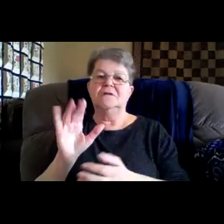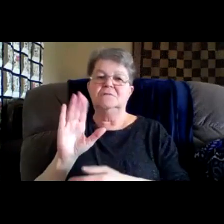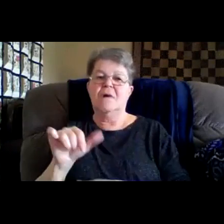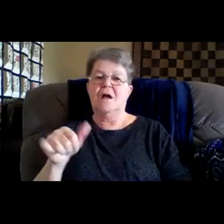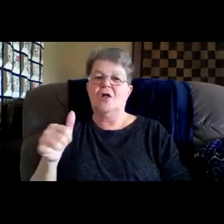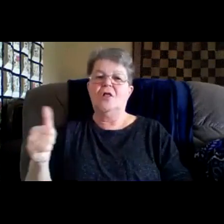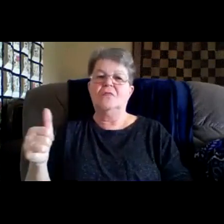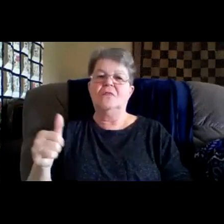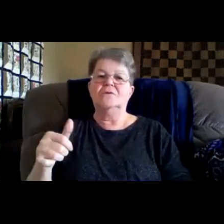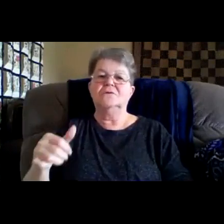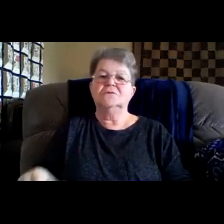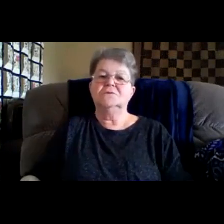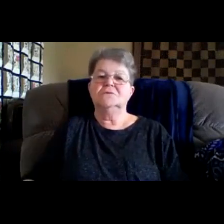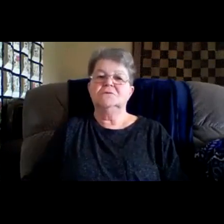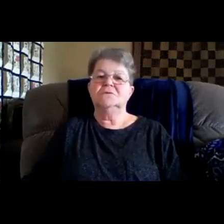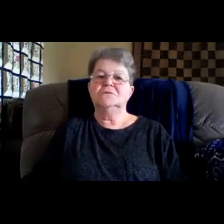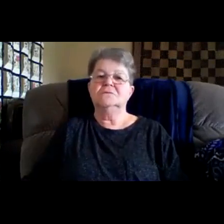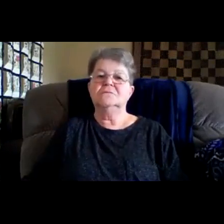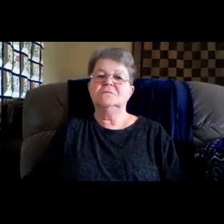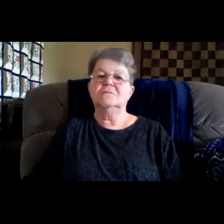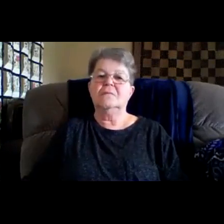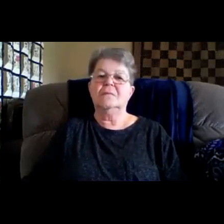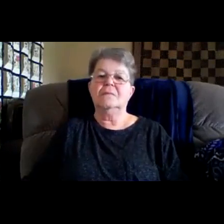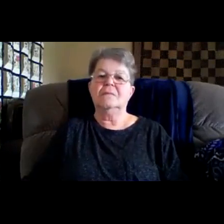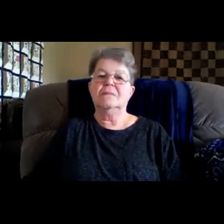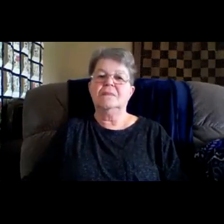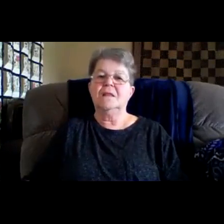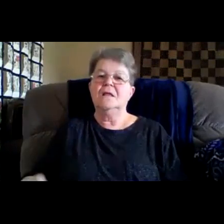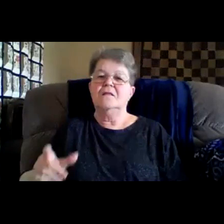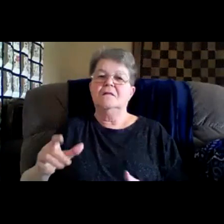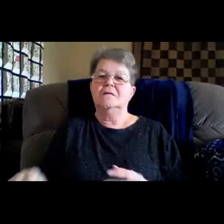They're more likely to go to people on their own for support